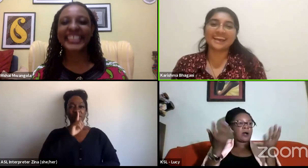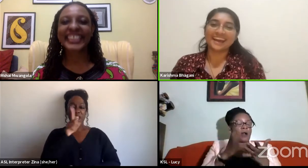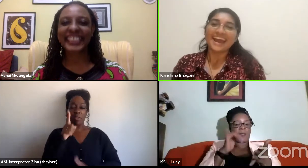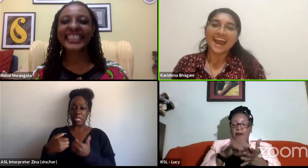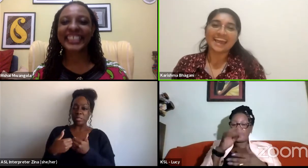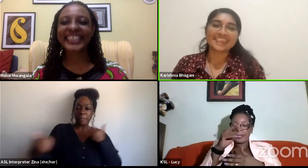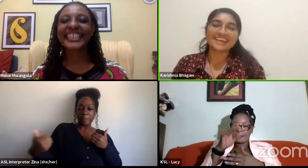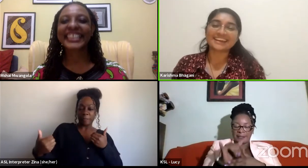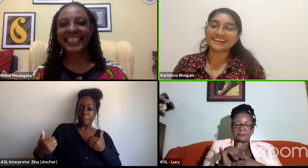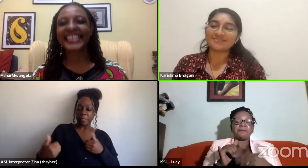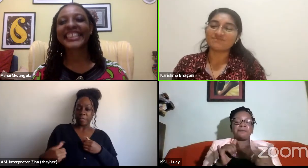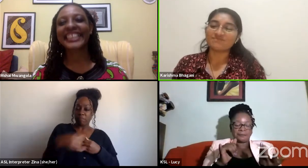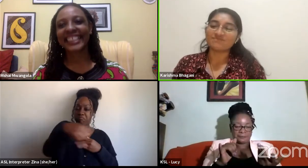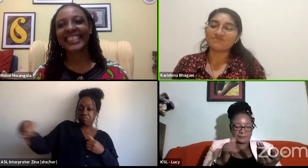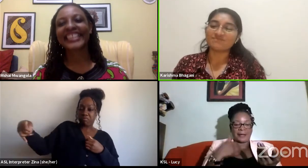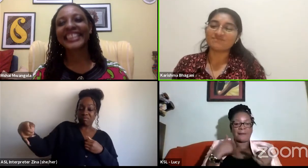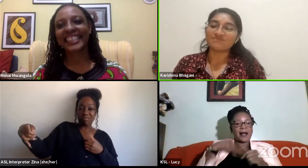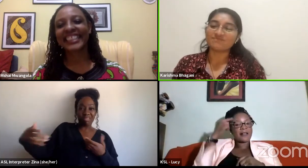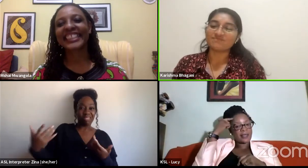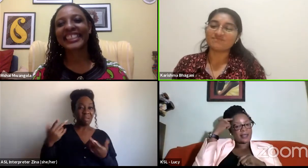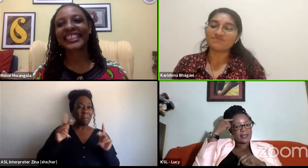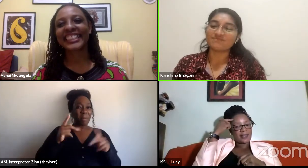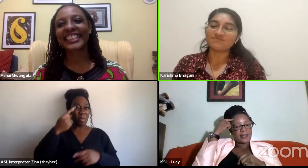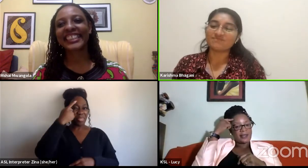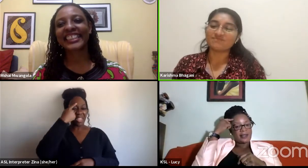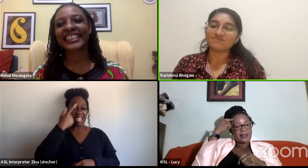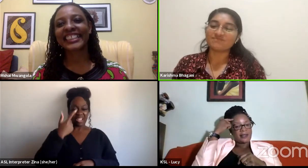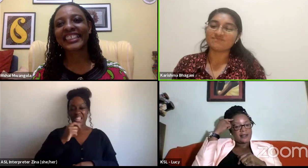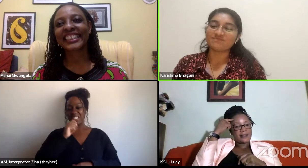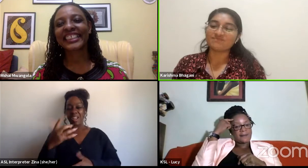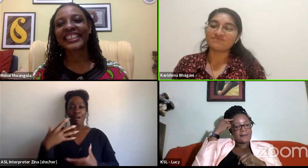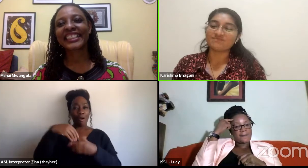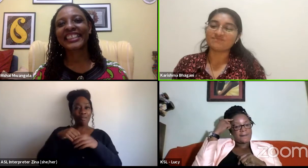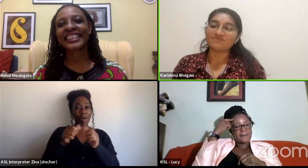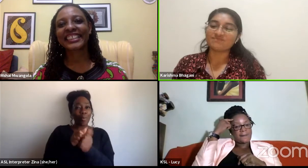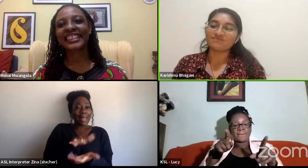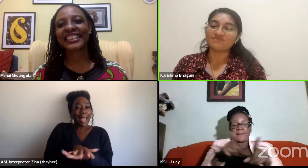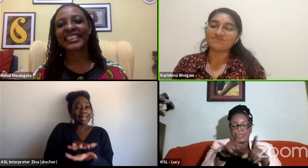I think, as accessible as we can make the work